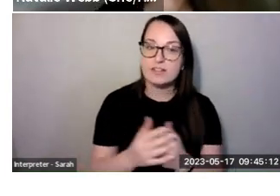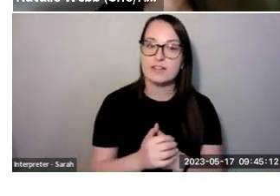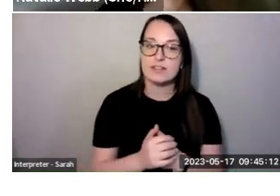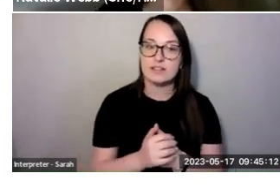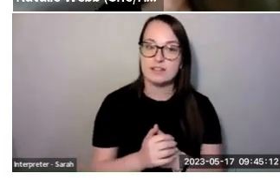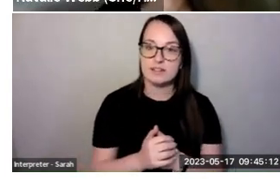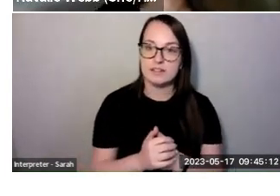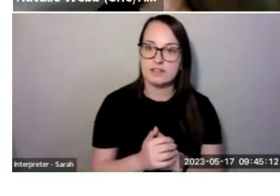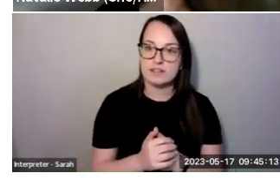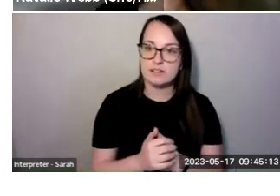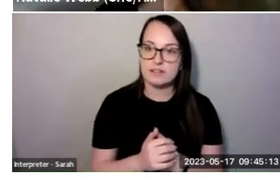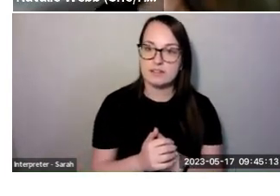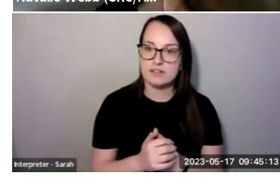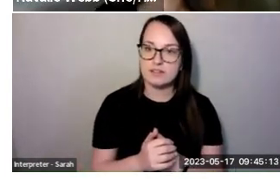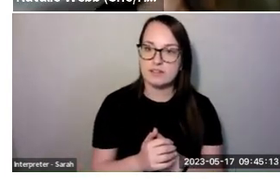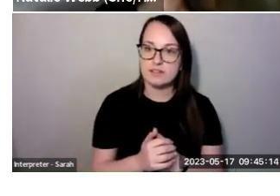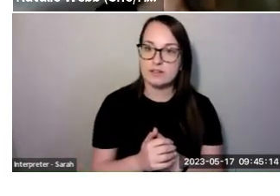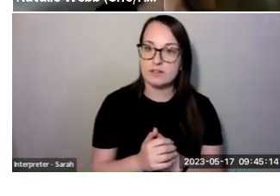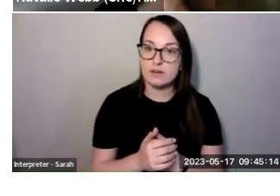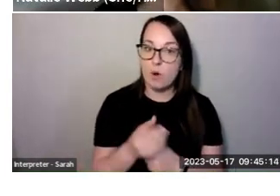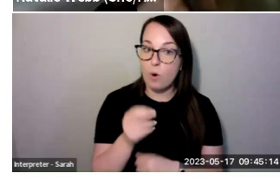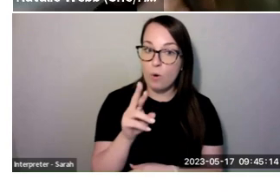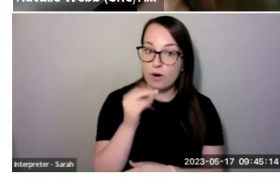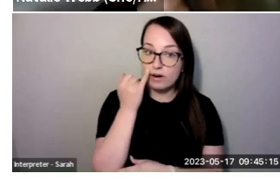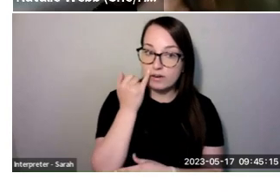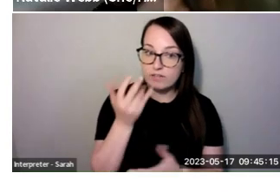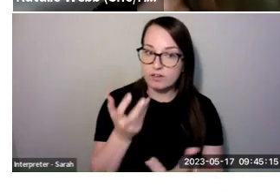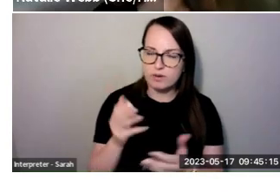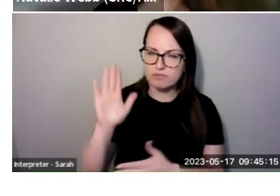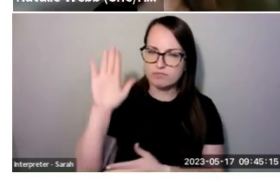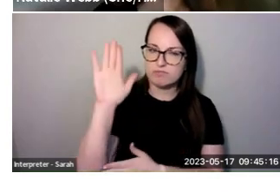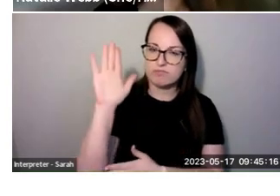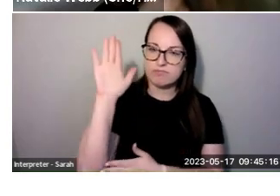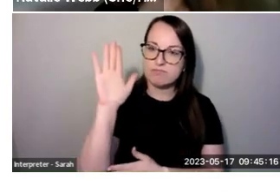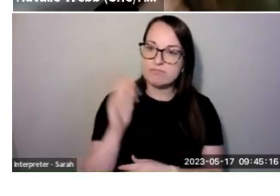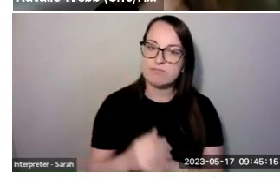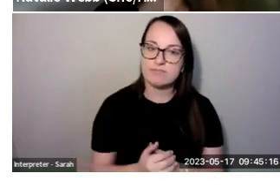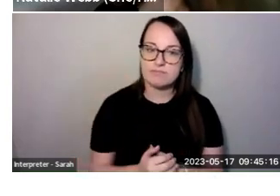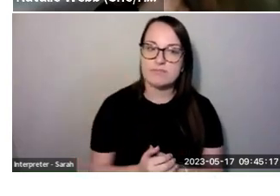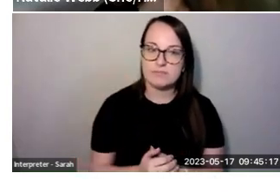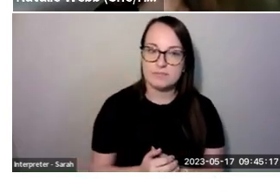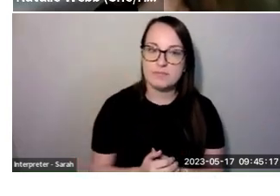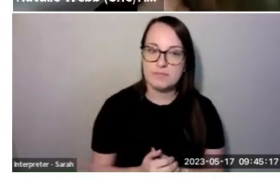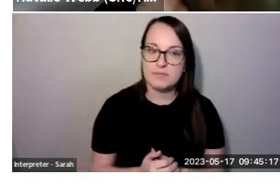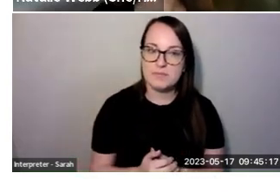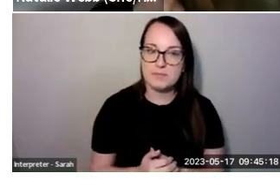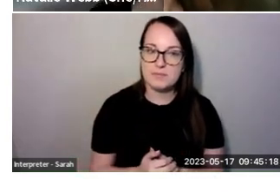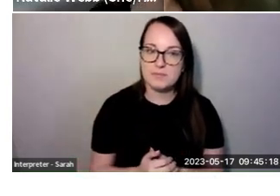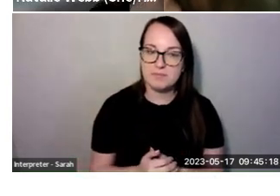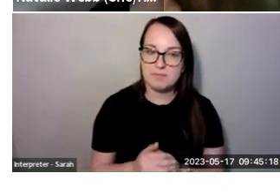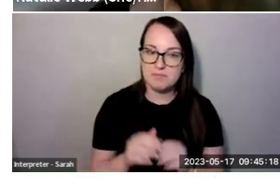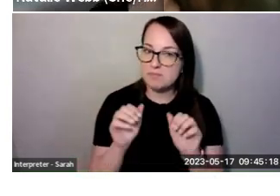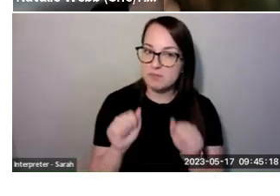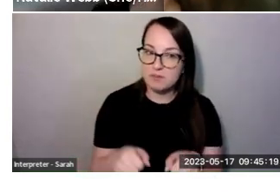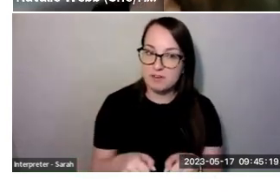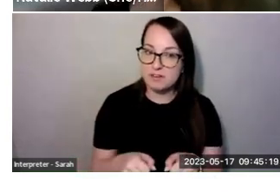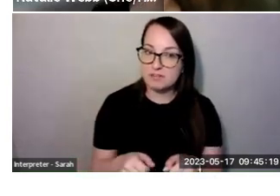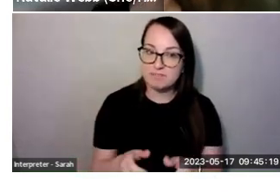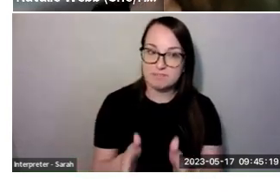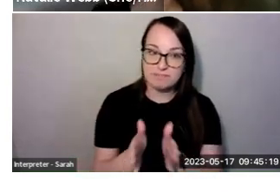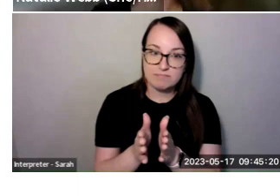If you haven't dropped your questions or -- I don't see anyone with a